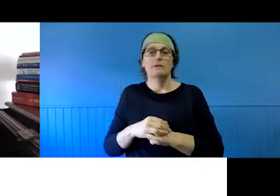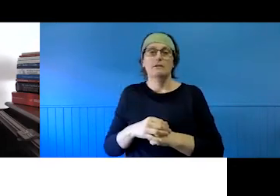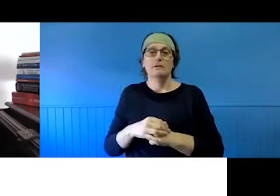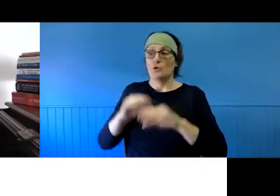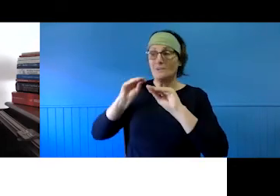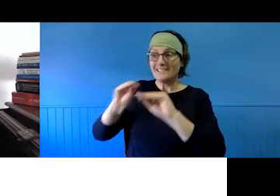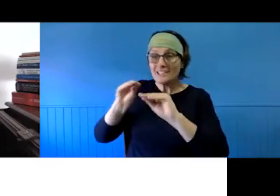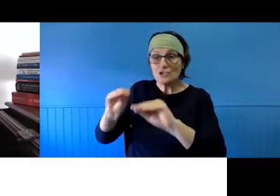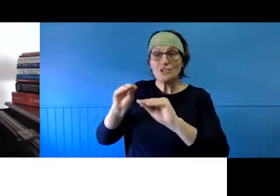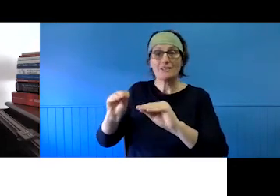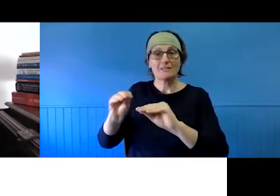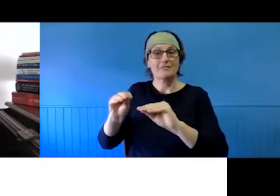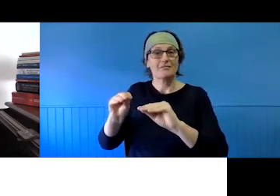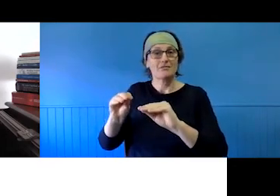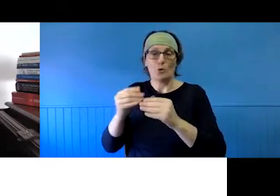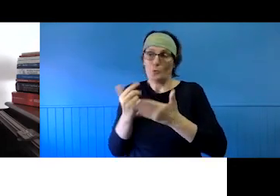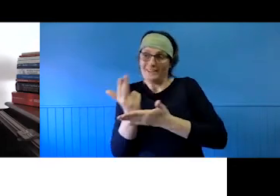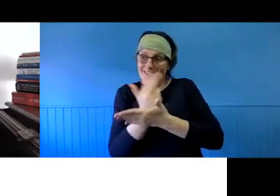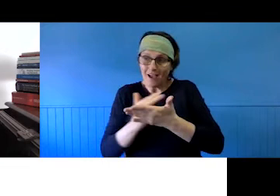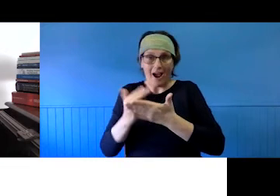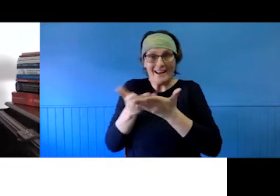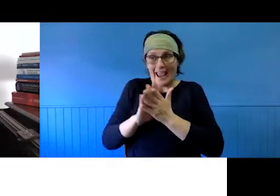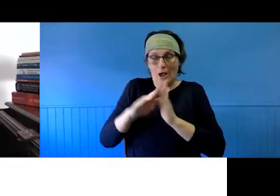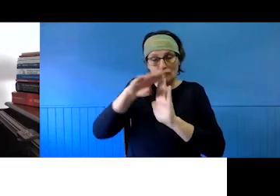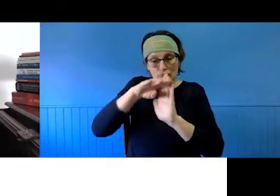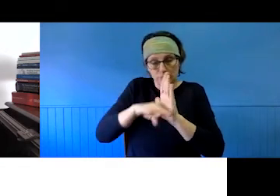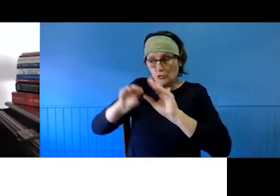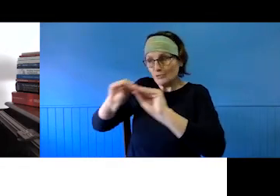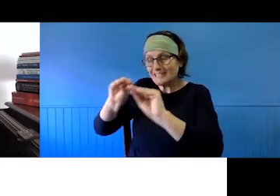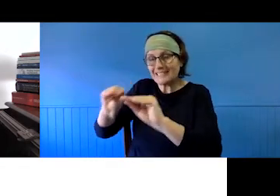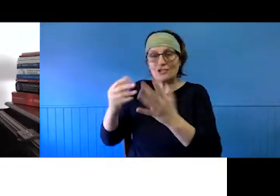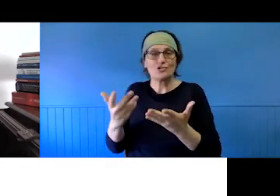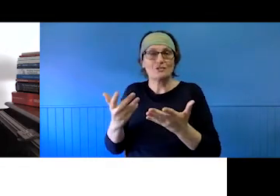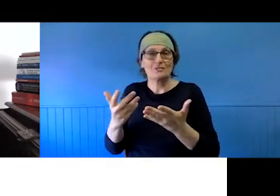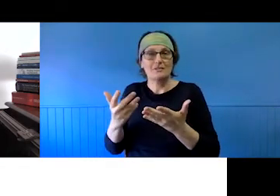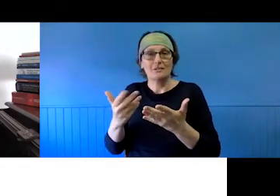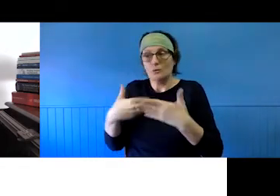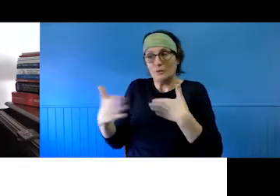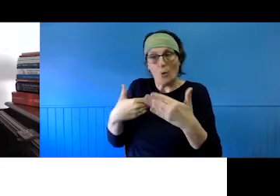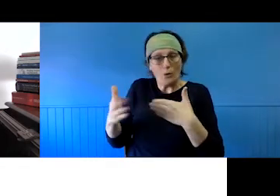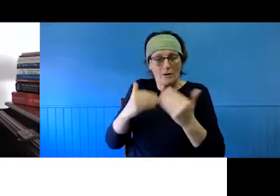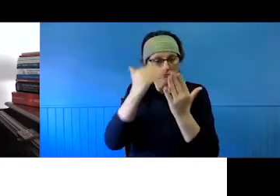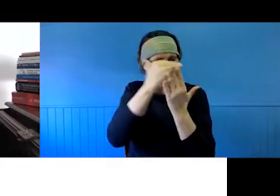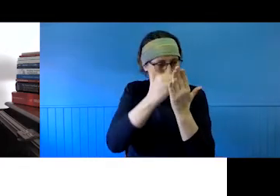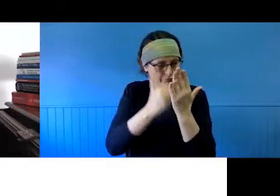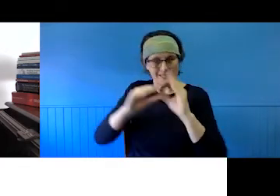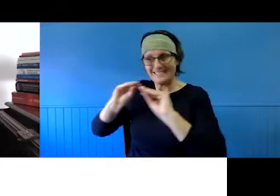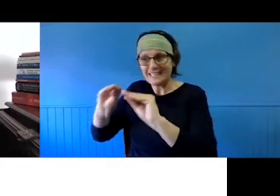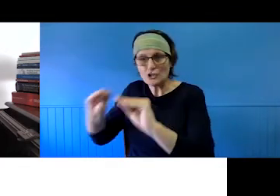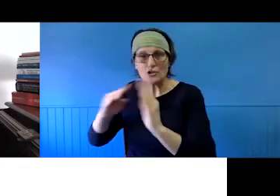design, the organisation, the variability of, perhaps, scheduling